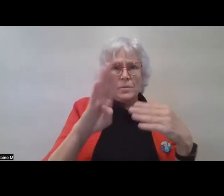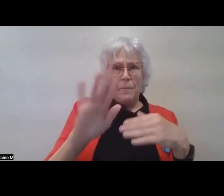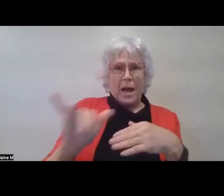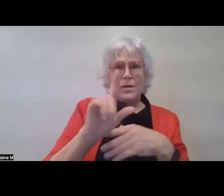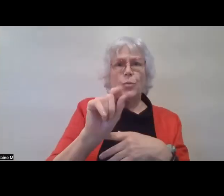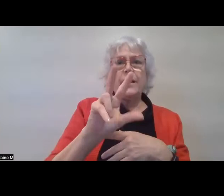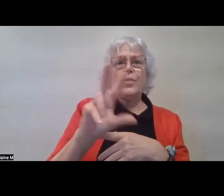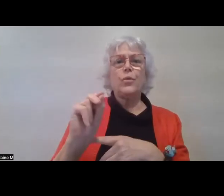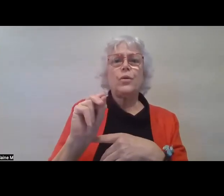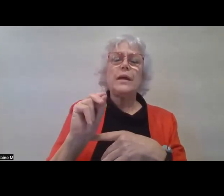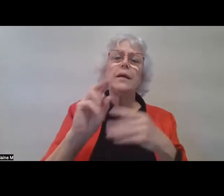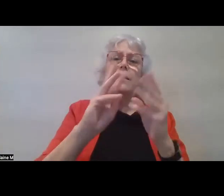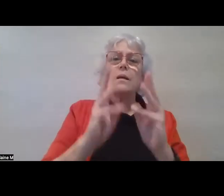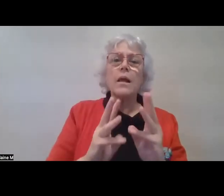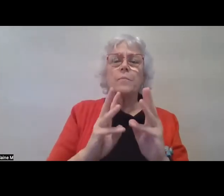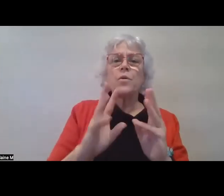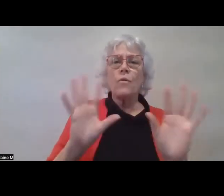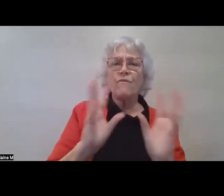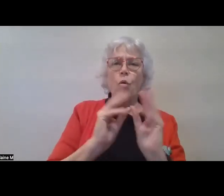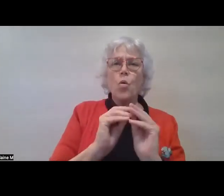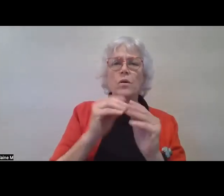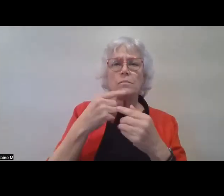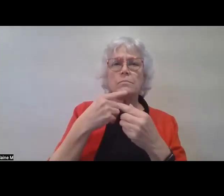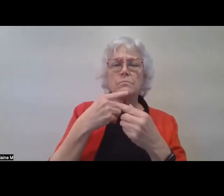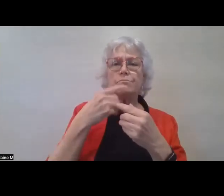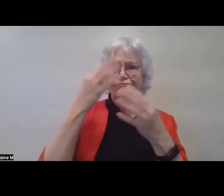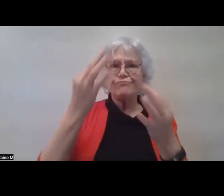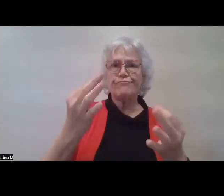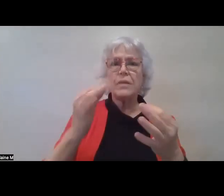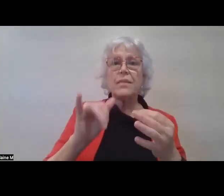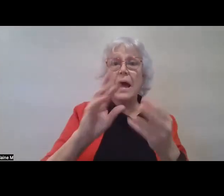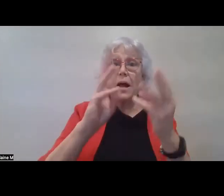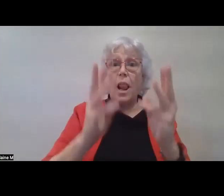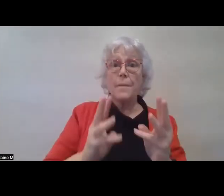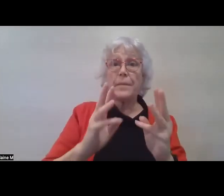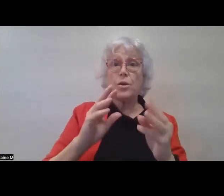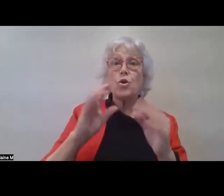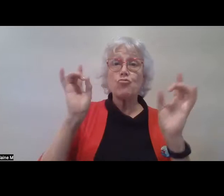climate vulnerable forum stated that the climate crisis would add an additional 700,000